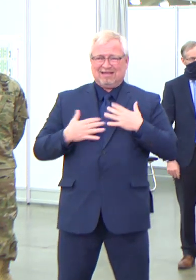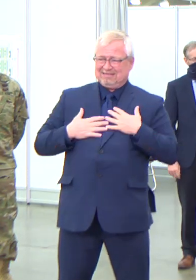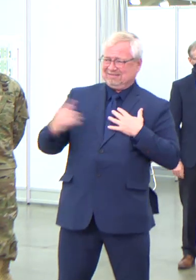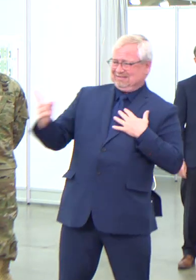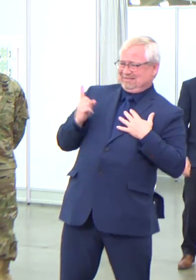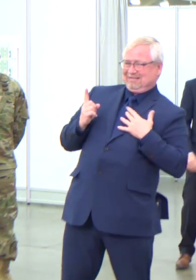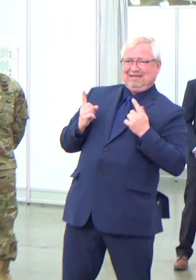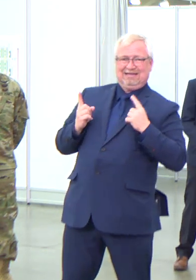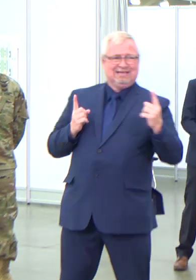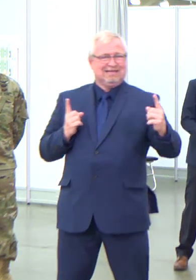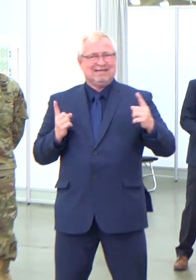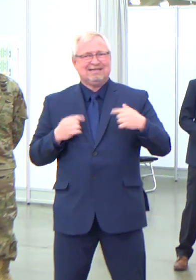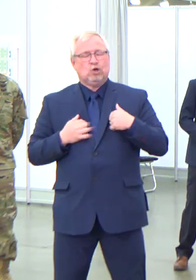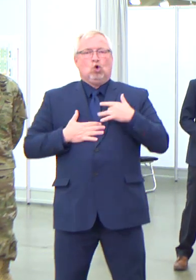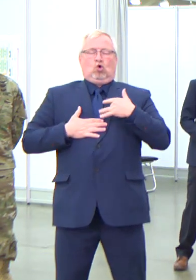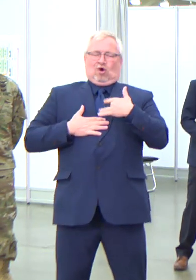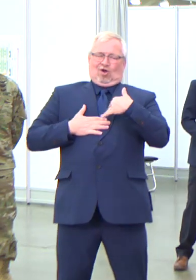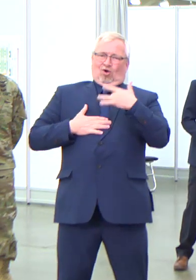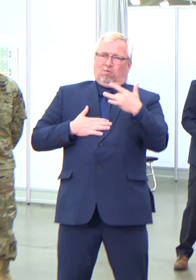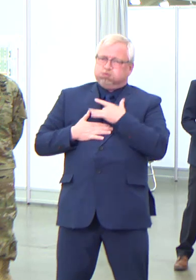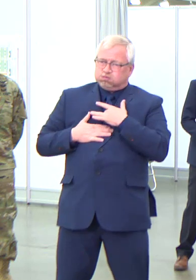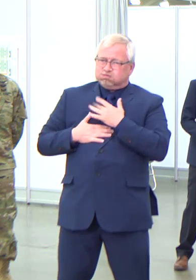keeping us physically isolated from one another, there are so